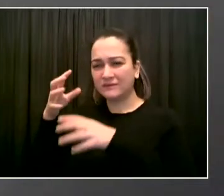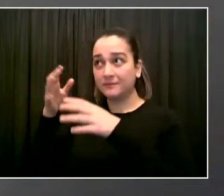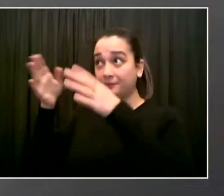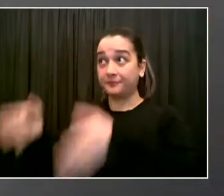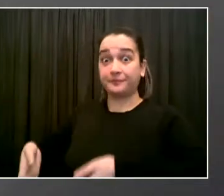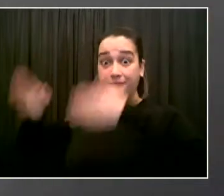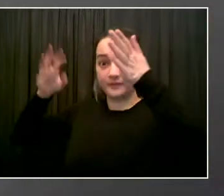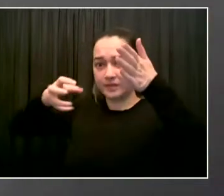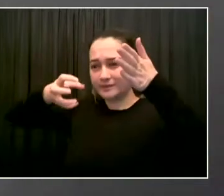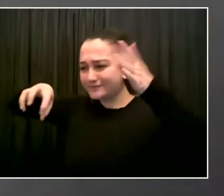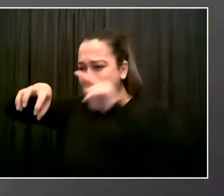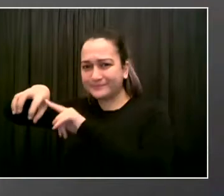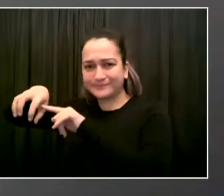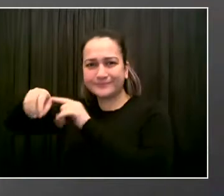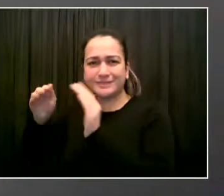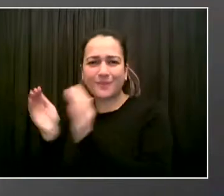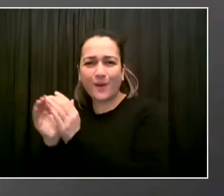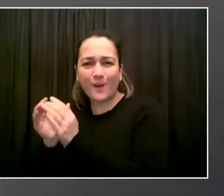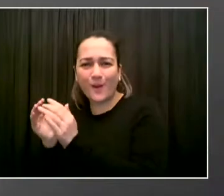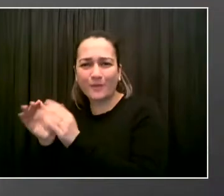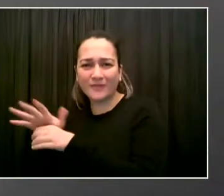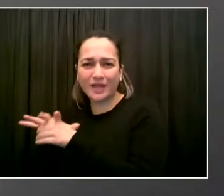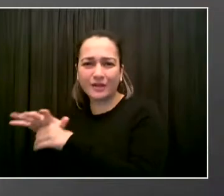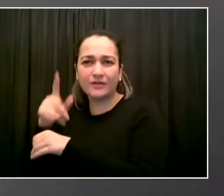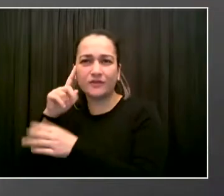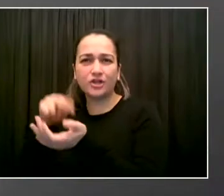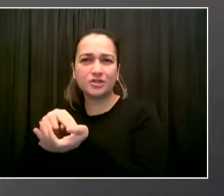THE VERY SMALL PORTION OF THAAT BUILDING.